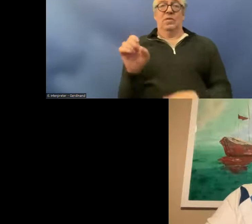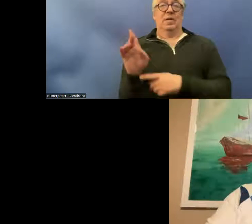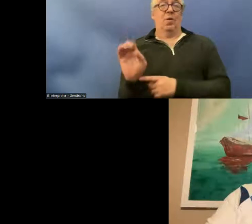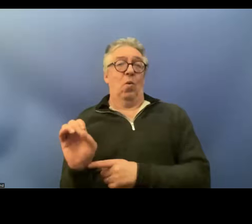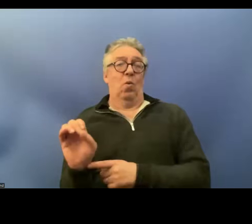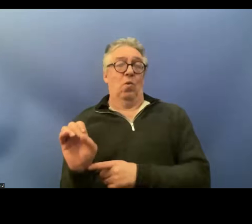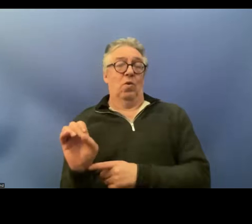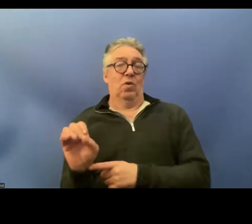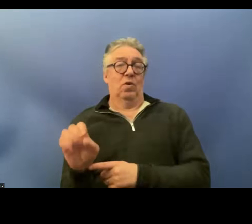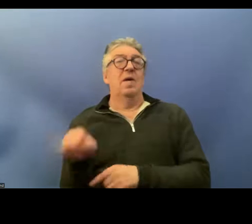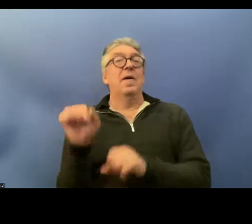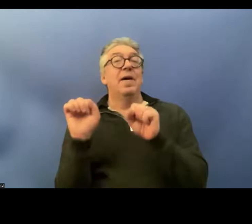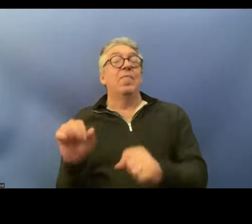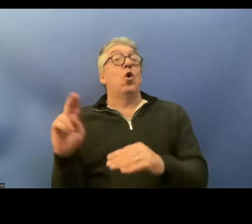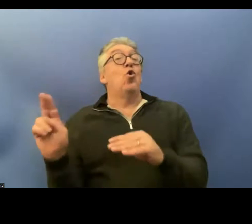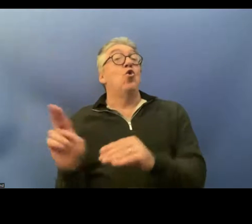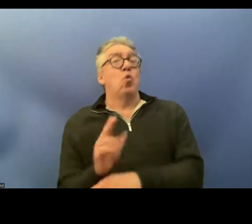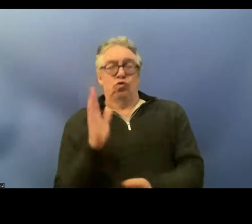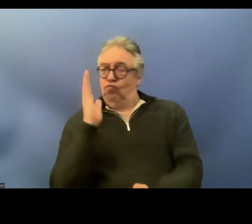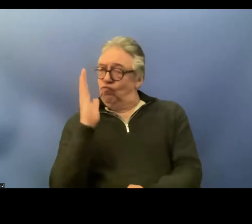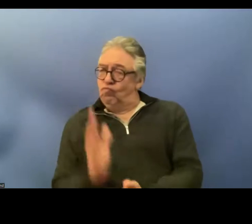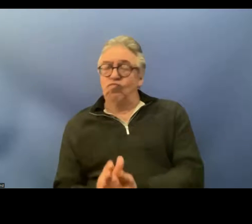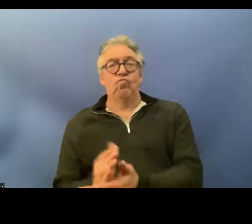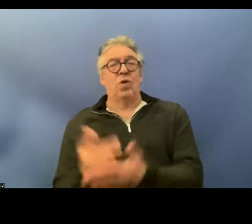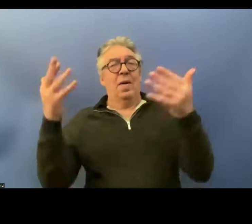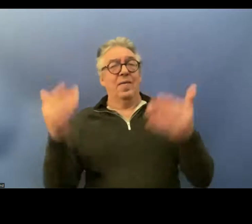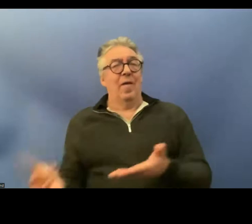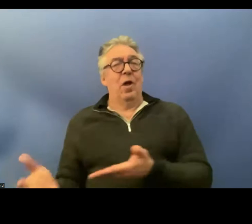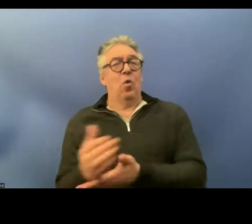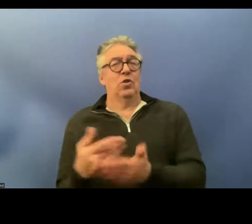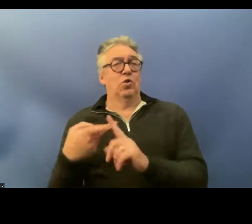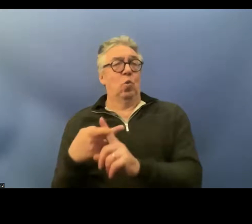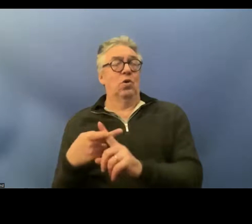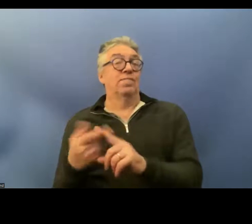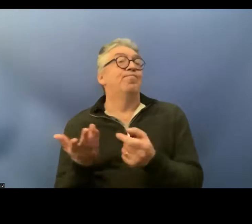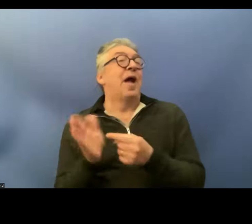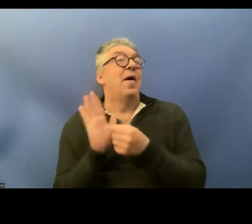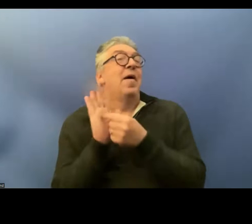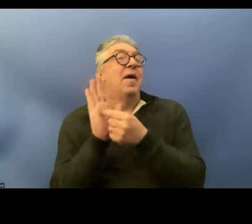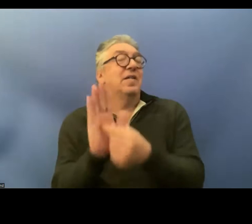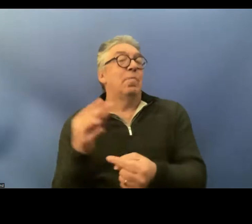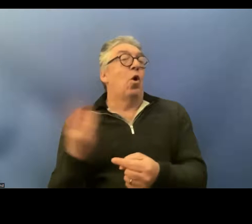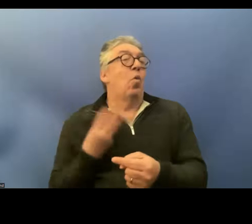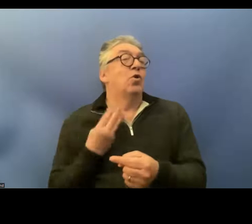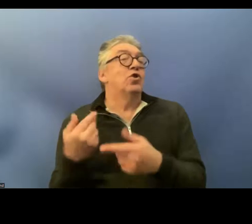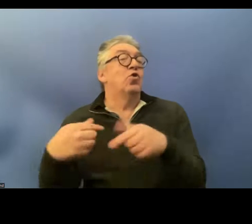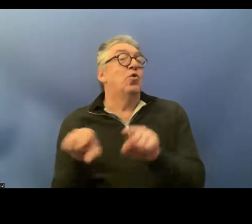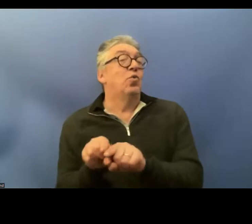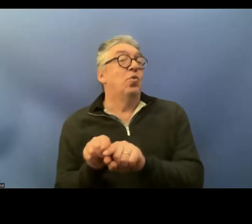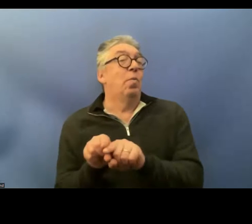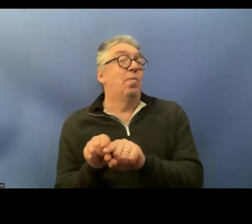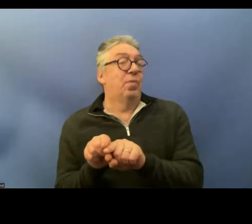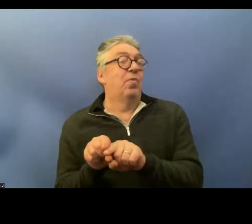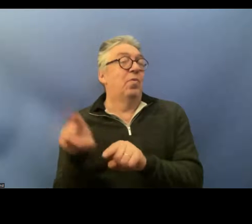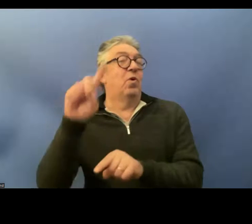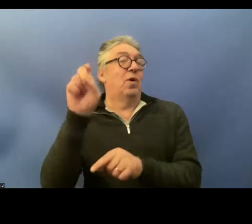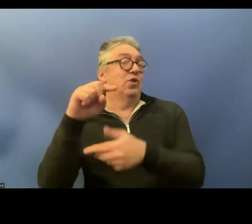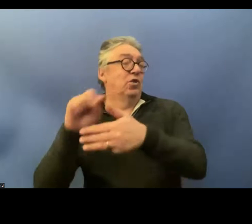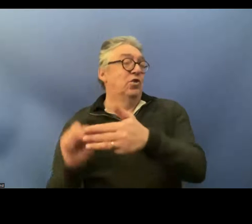concrete data collection tools like the Washington group set of questions and other alternatives.